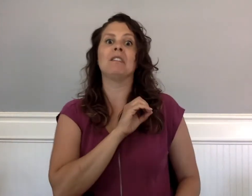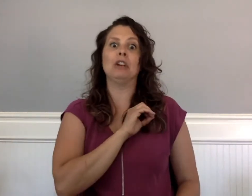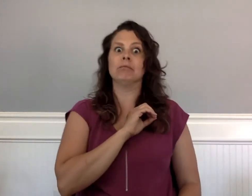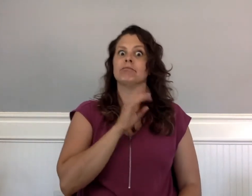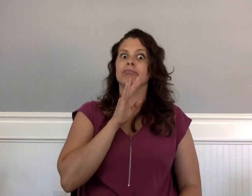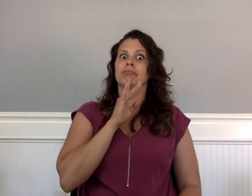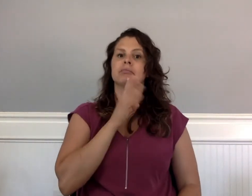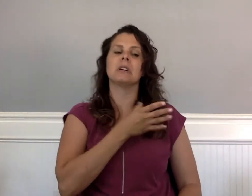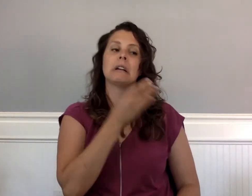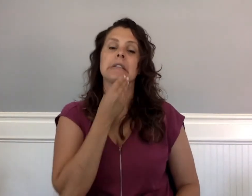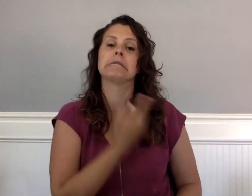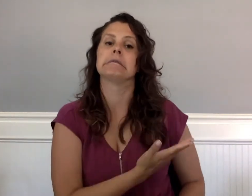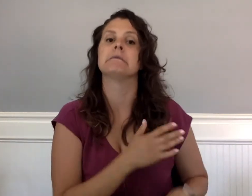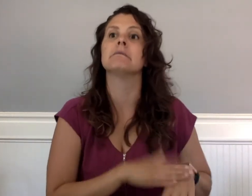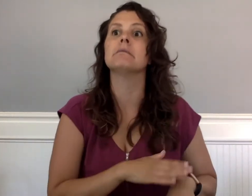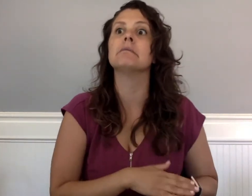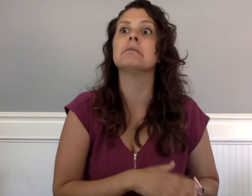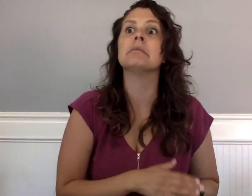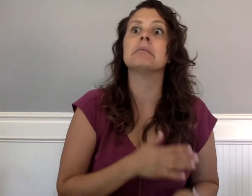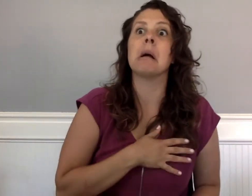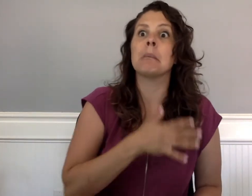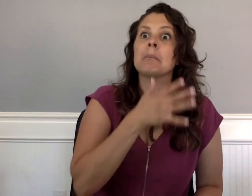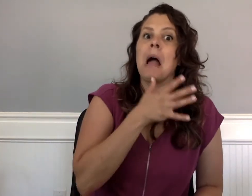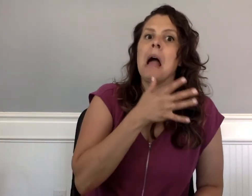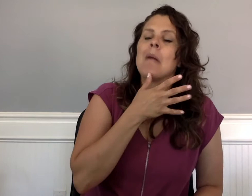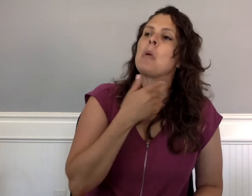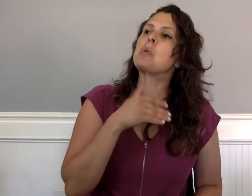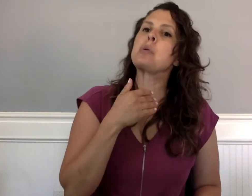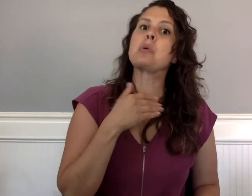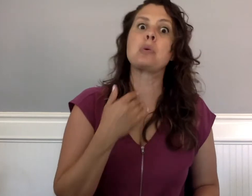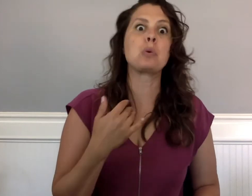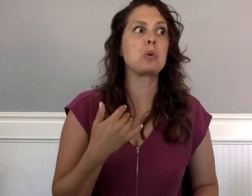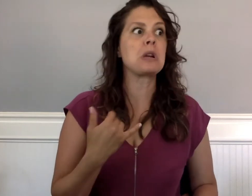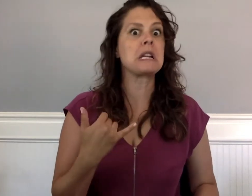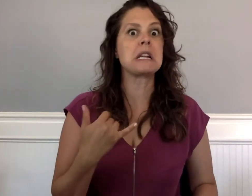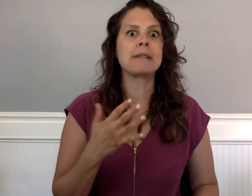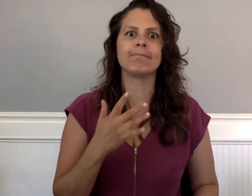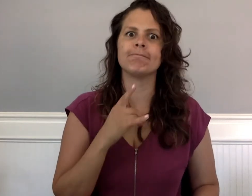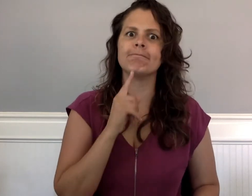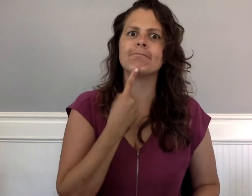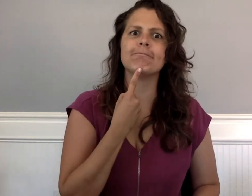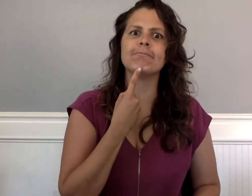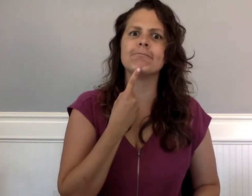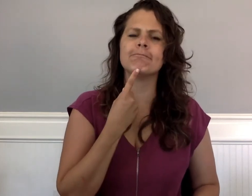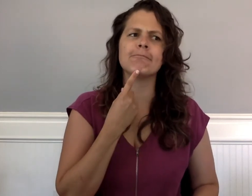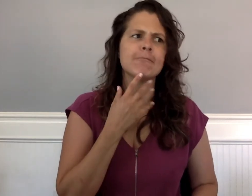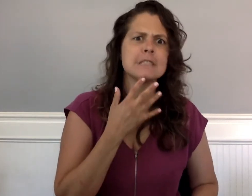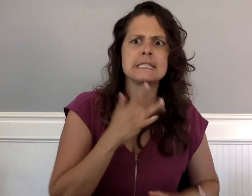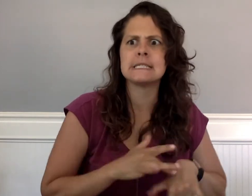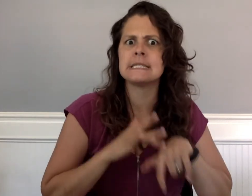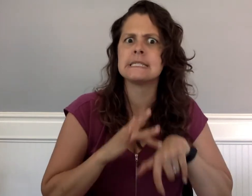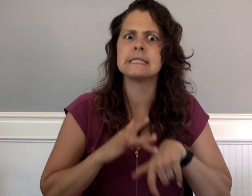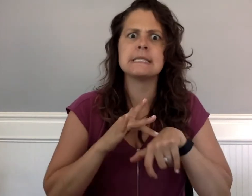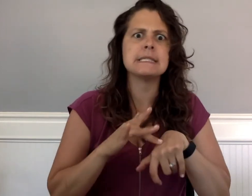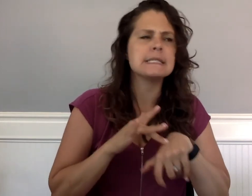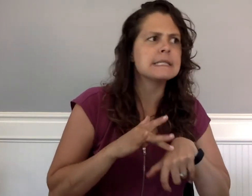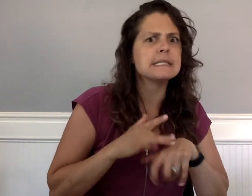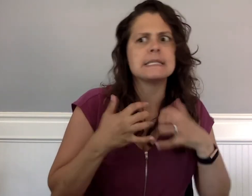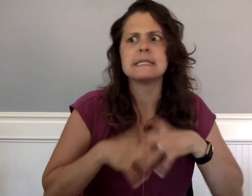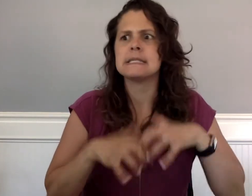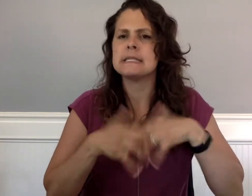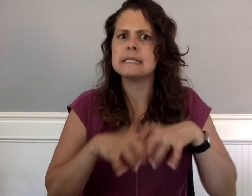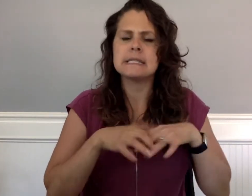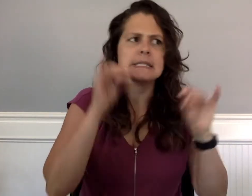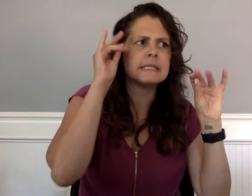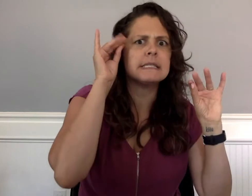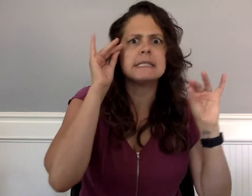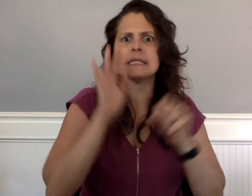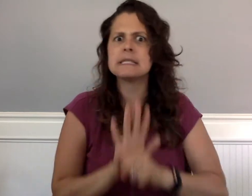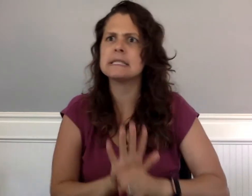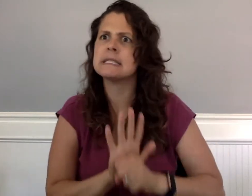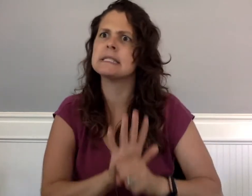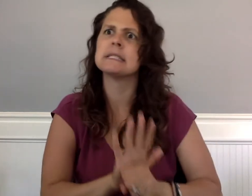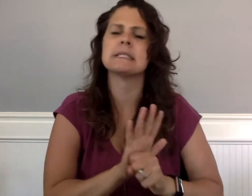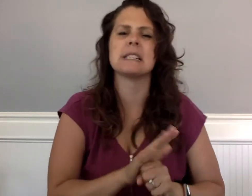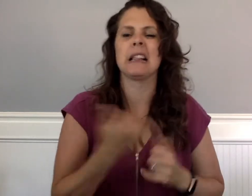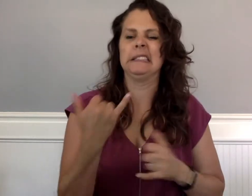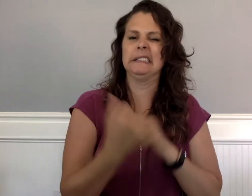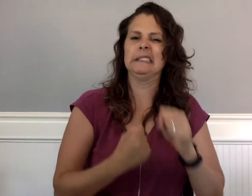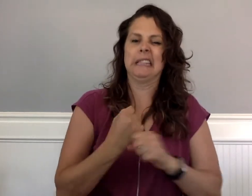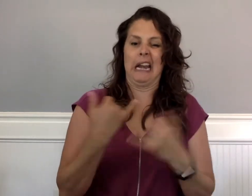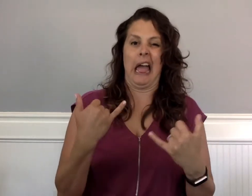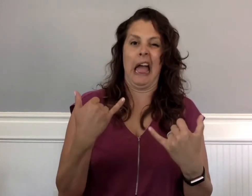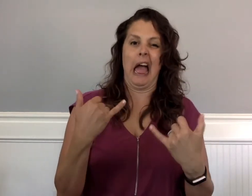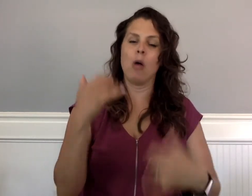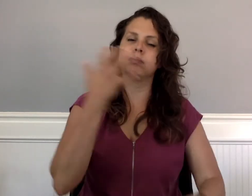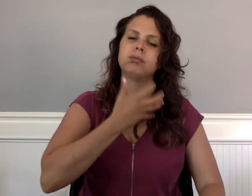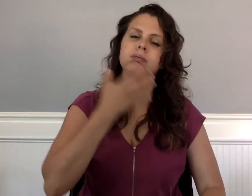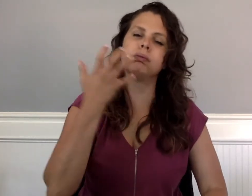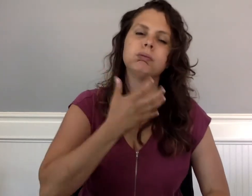“Just to warn you,” Oliver said. “Mom always gets a bit . . . intense this time of year.”